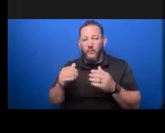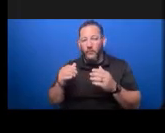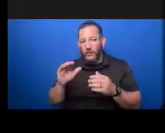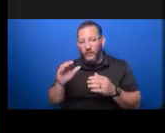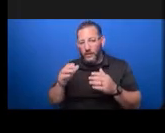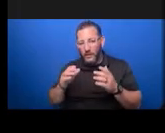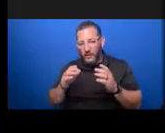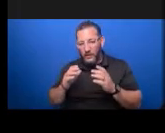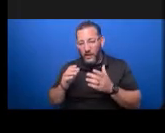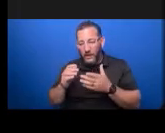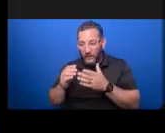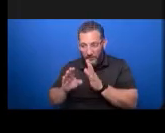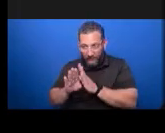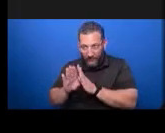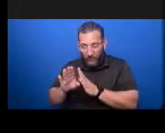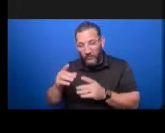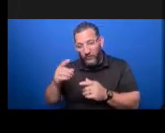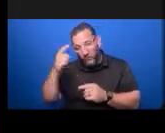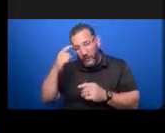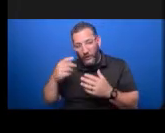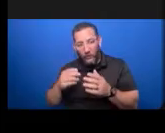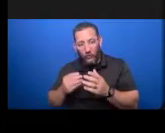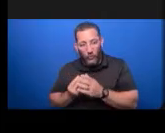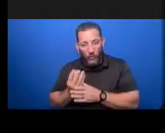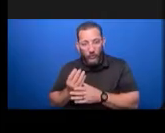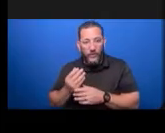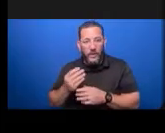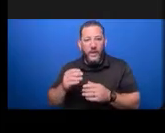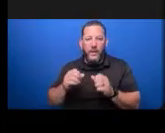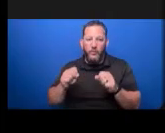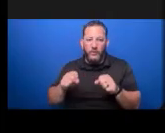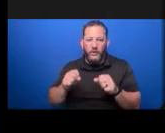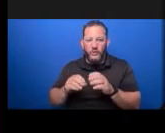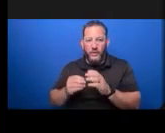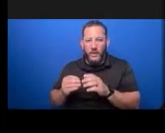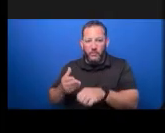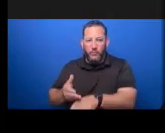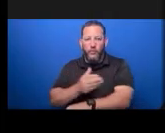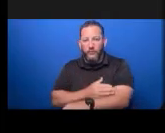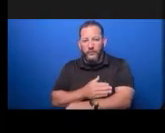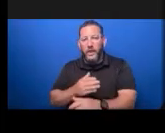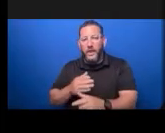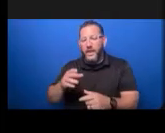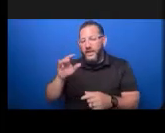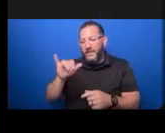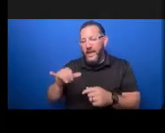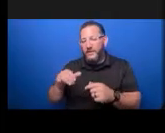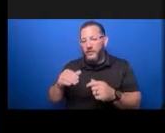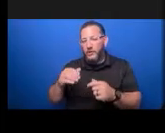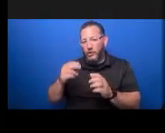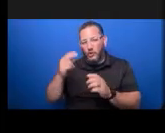supports brain growth and potentially improves neurodevelopment. So, best case example: you've got a little